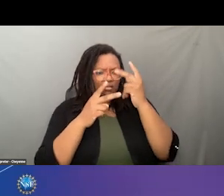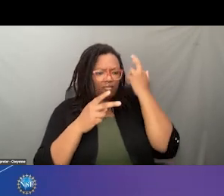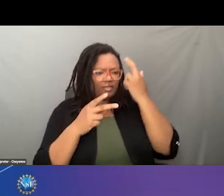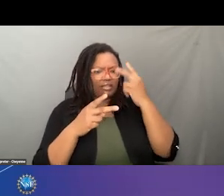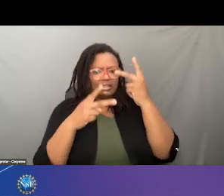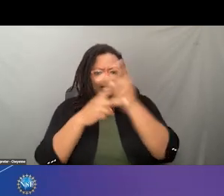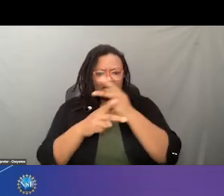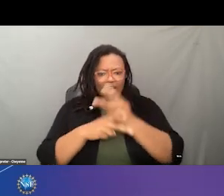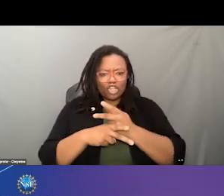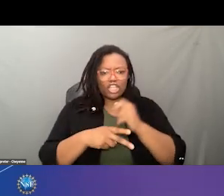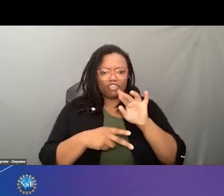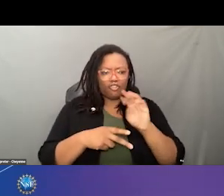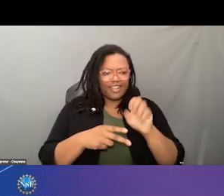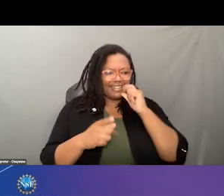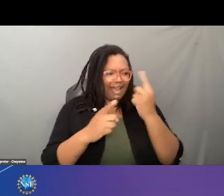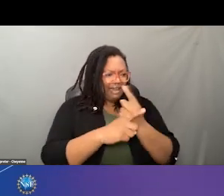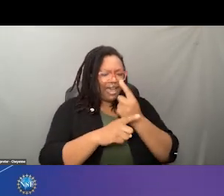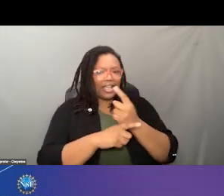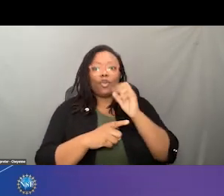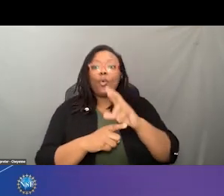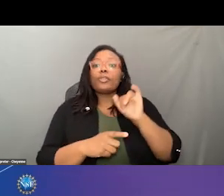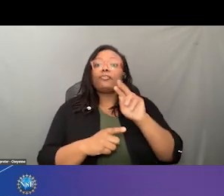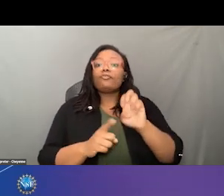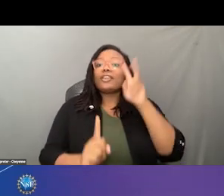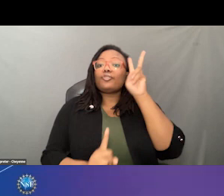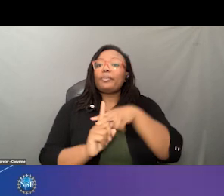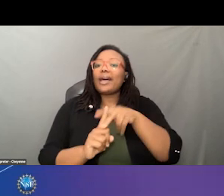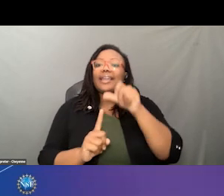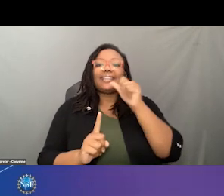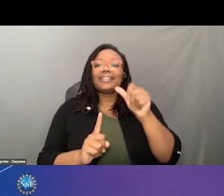of the rate is not accurate, or the rate that you have applied is not the rate